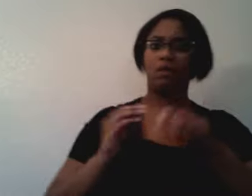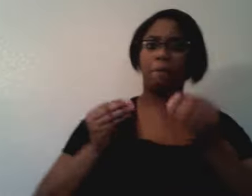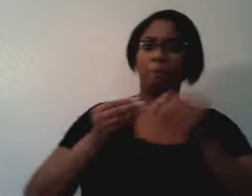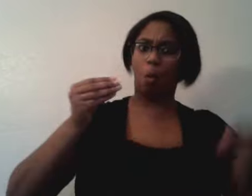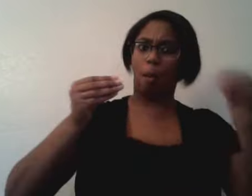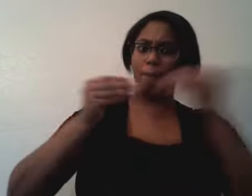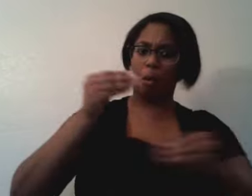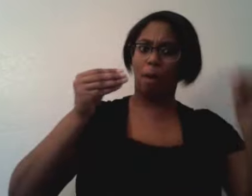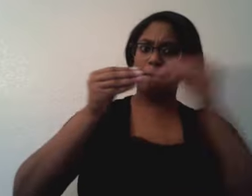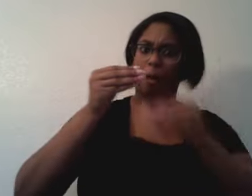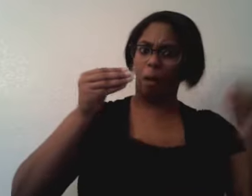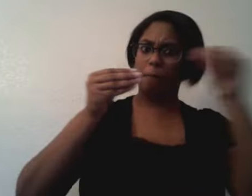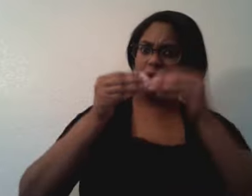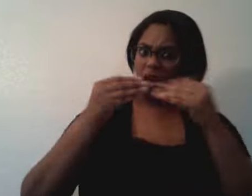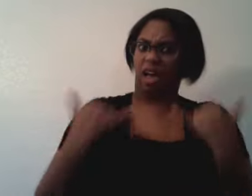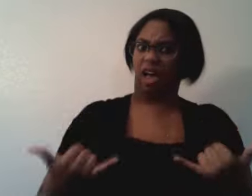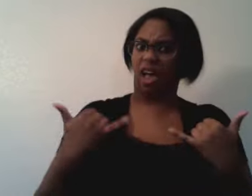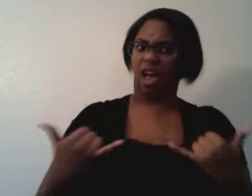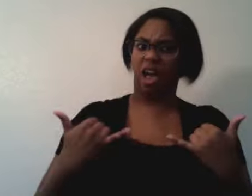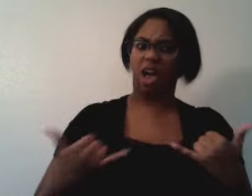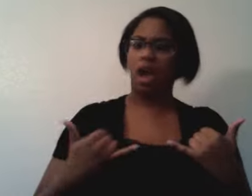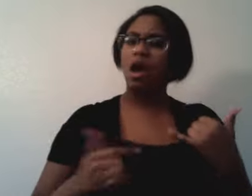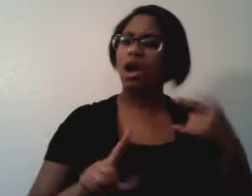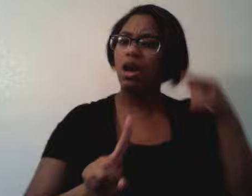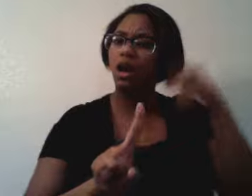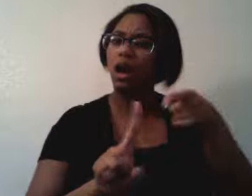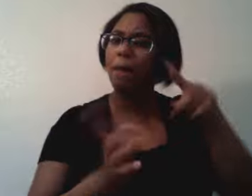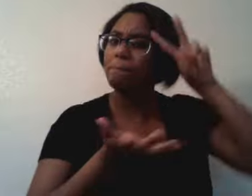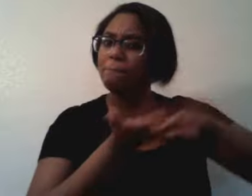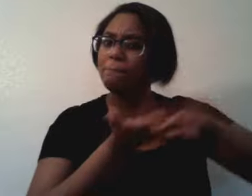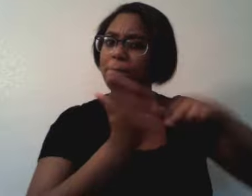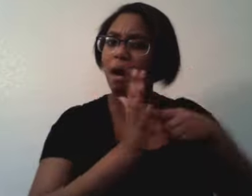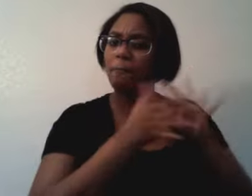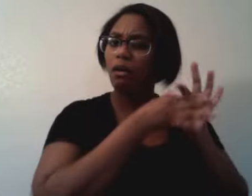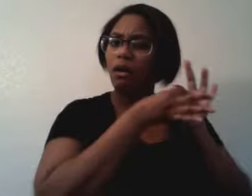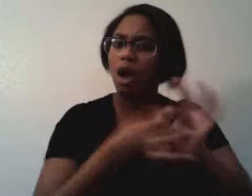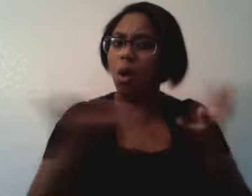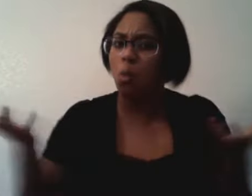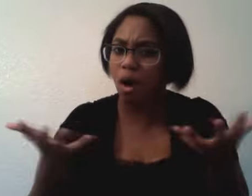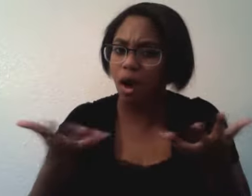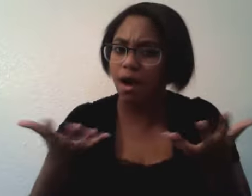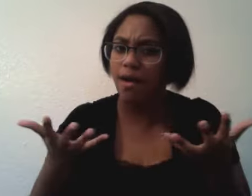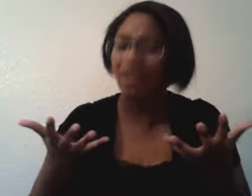We are seeing CDIs more frequently now. What is the purpose of having a CDI?